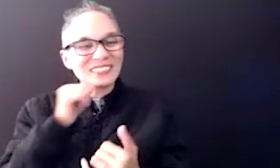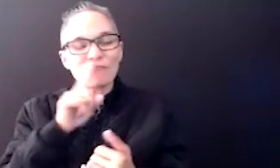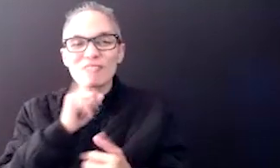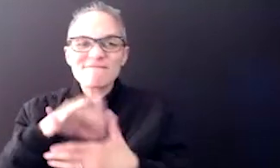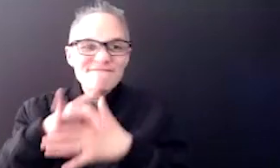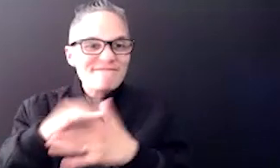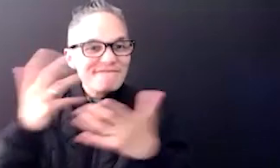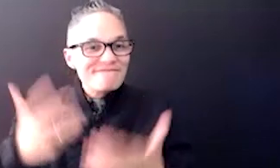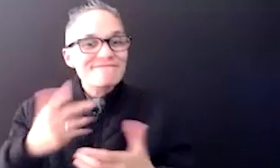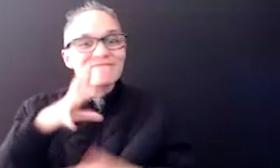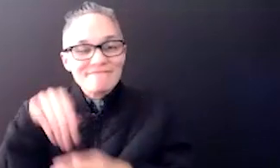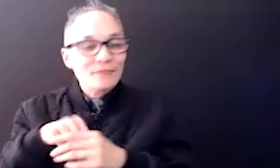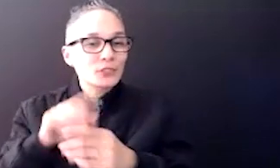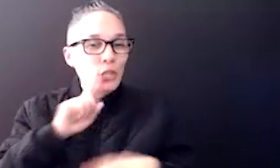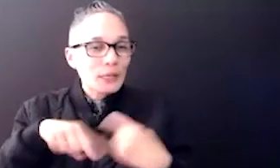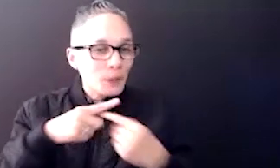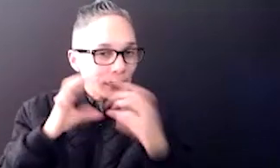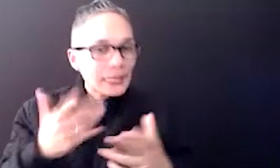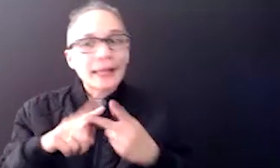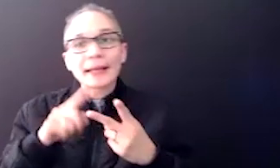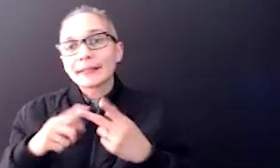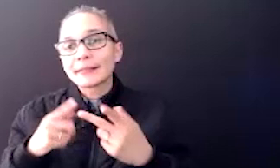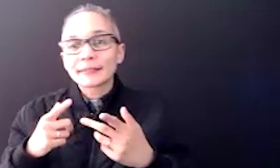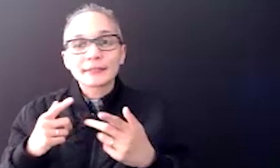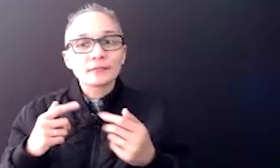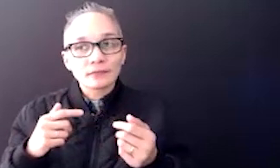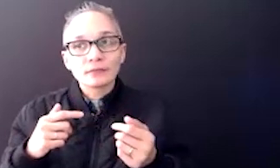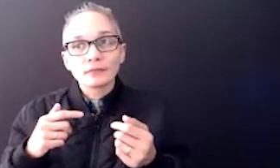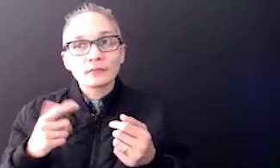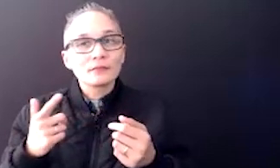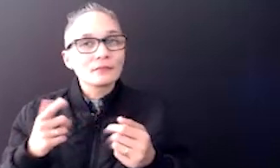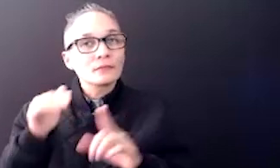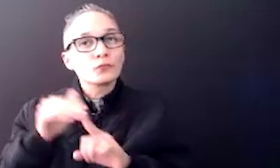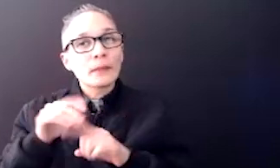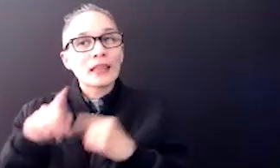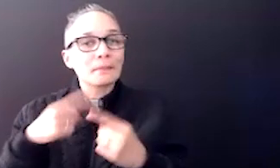Is something that is talking about, the content of the course, reminding them about the content of the course.